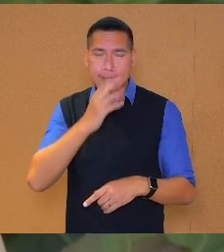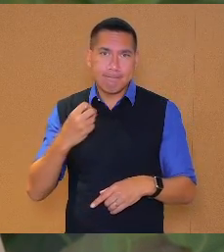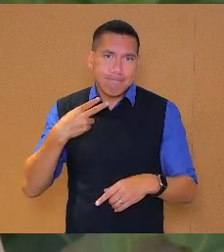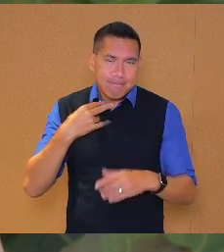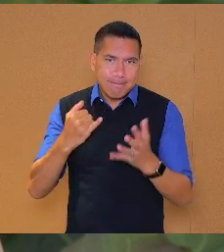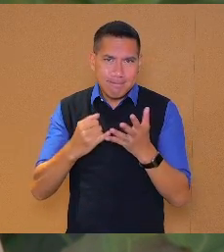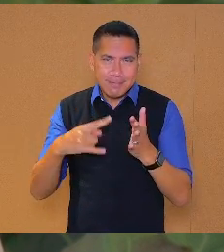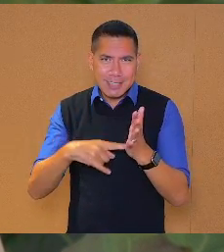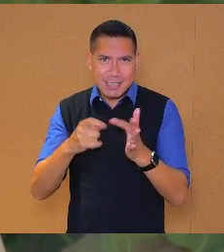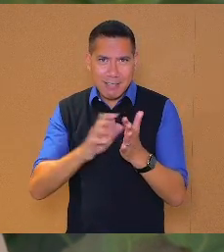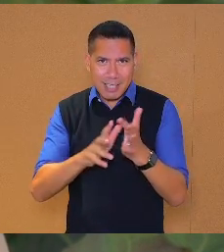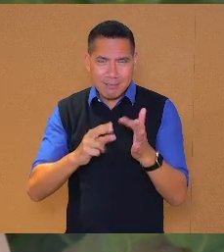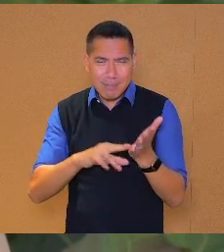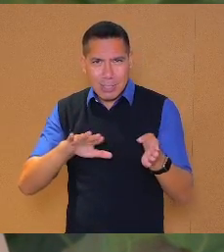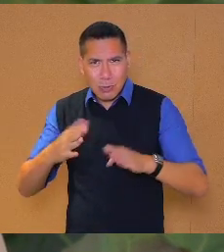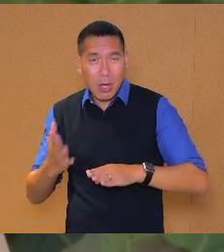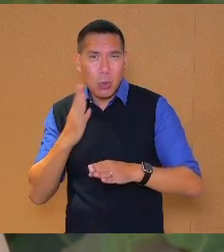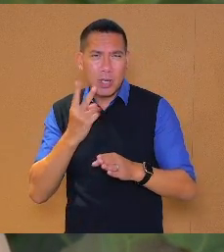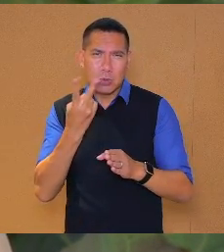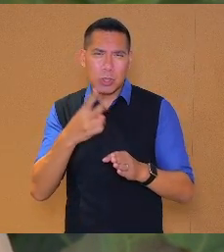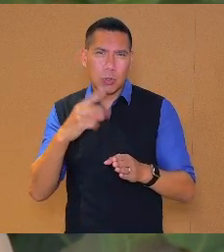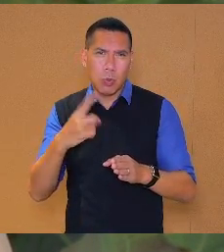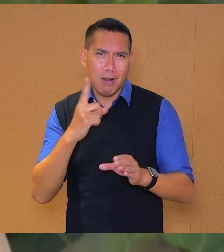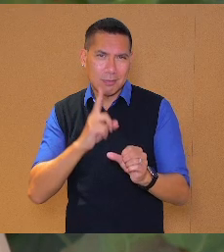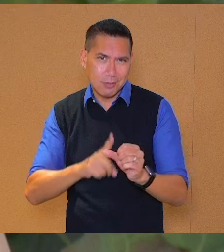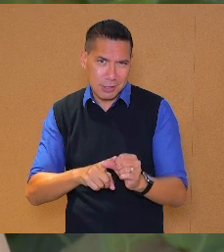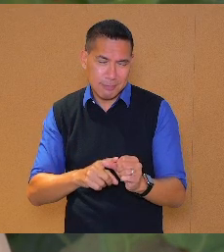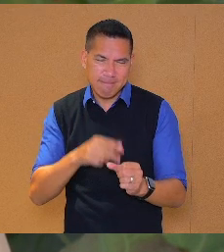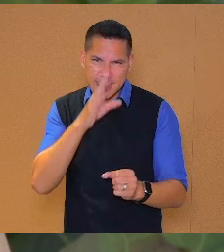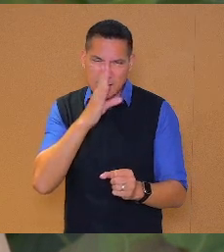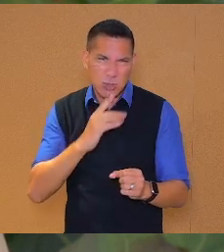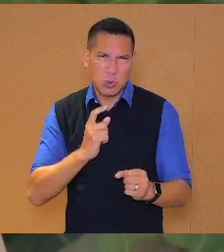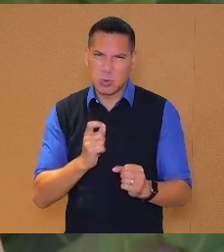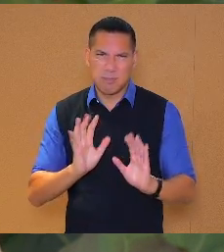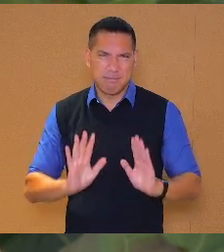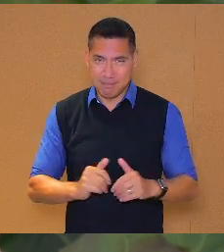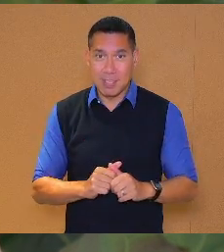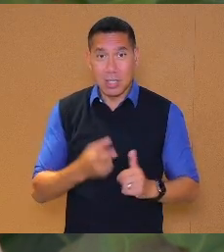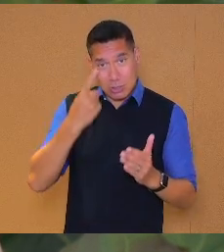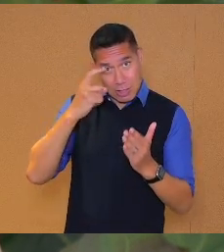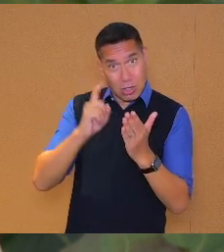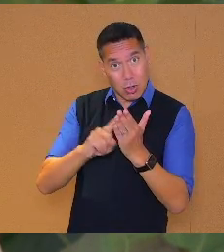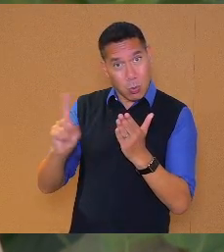valued member of our Board. Sadly, Stephen passed away too soon, in early 2021. Today, we are pleased to be